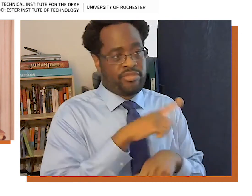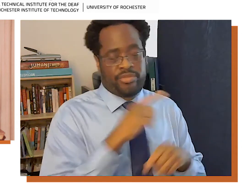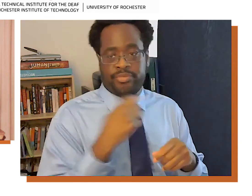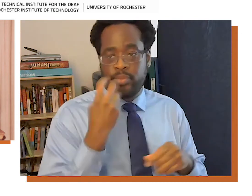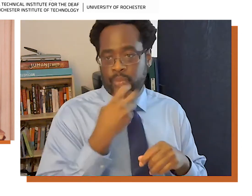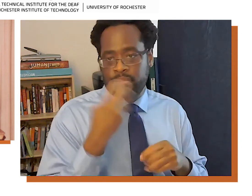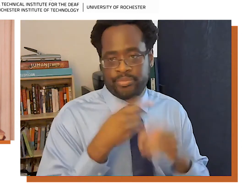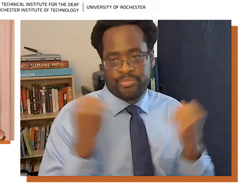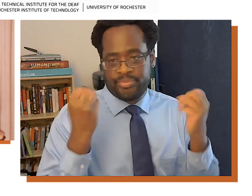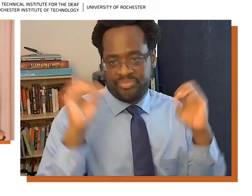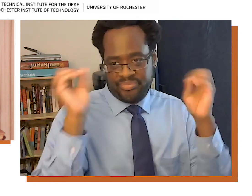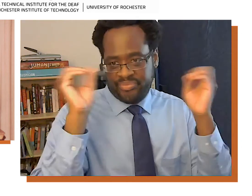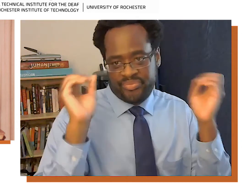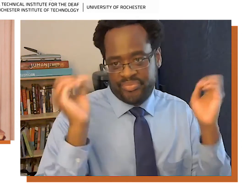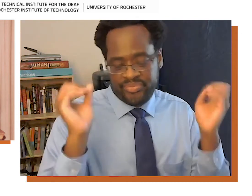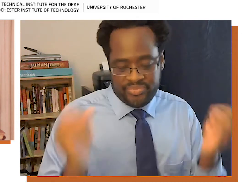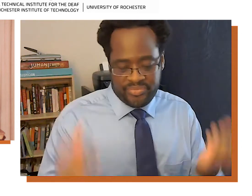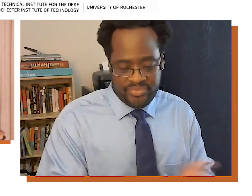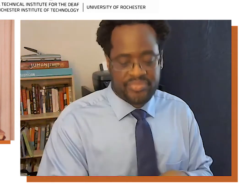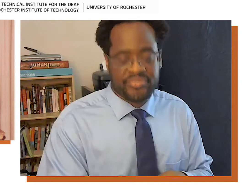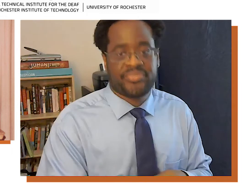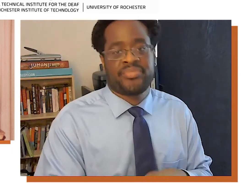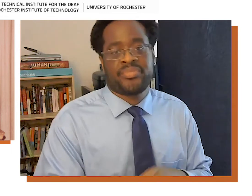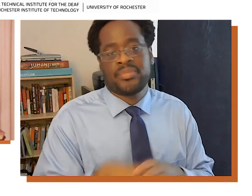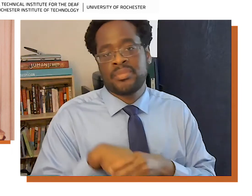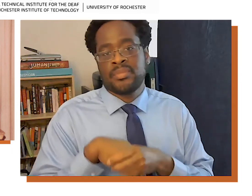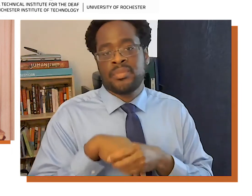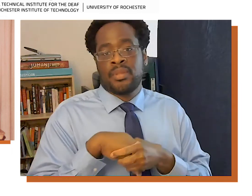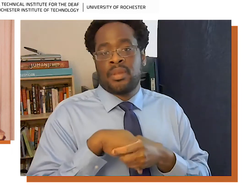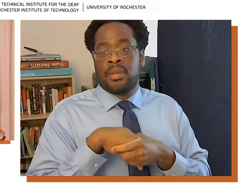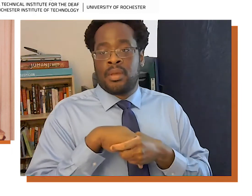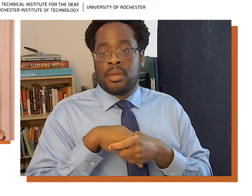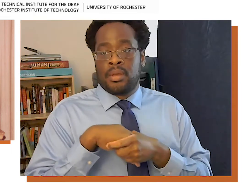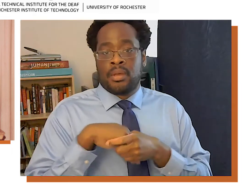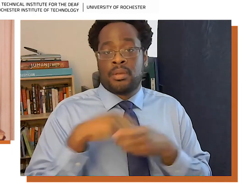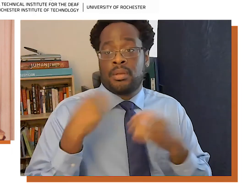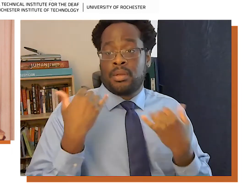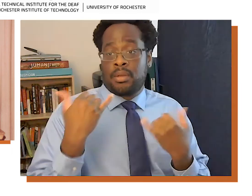My brothers and sister also had the same educational experience.